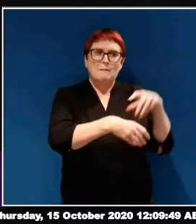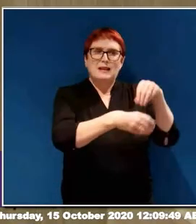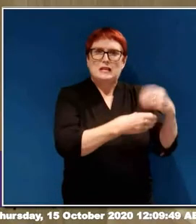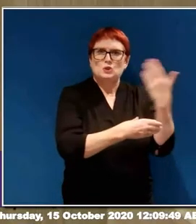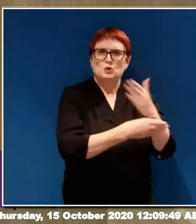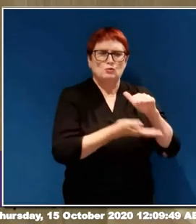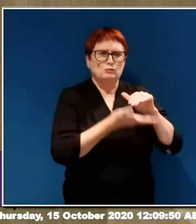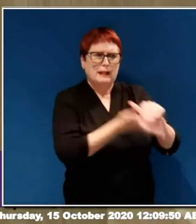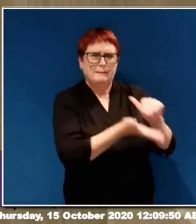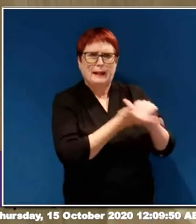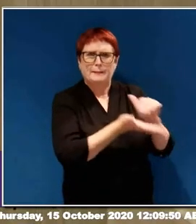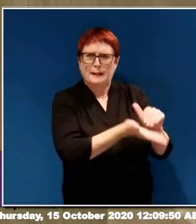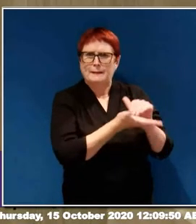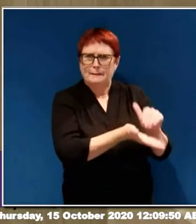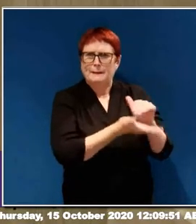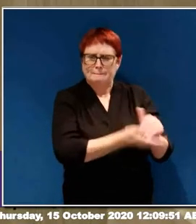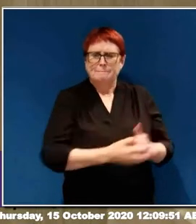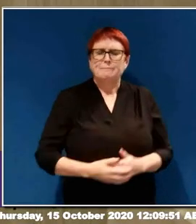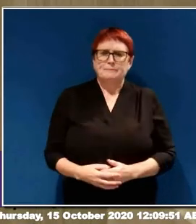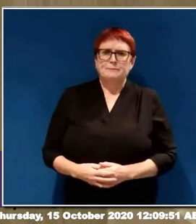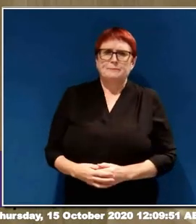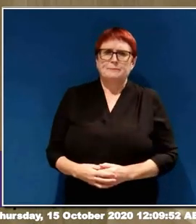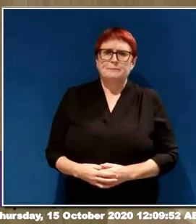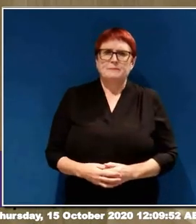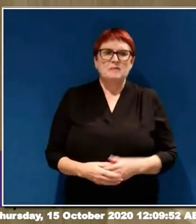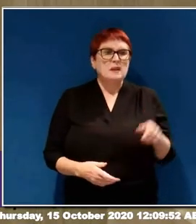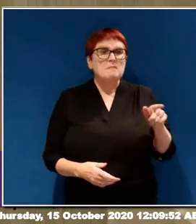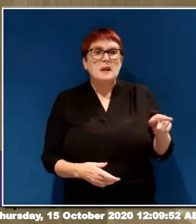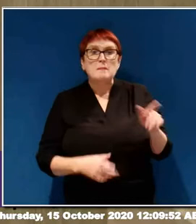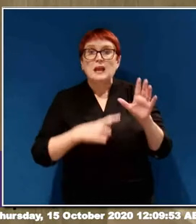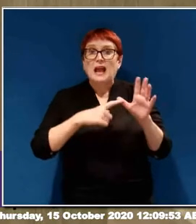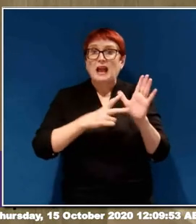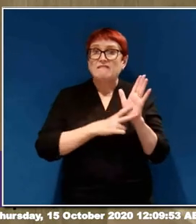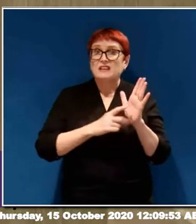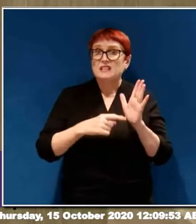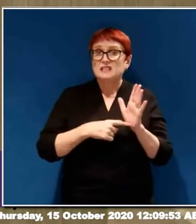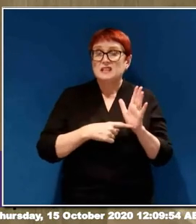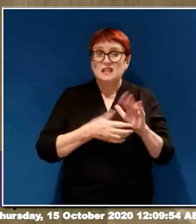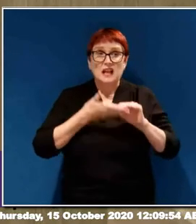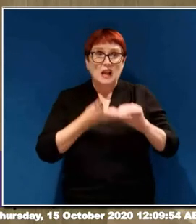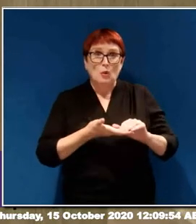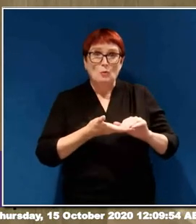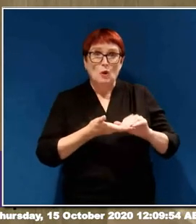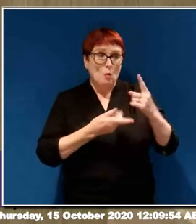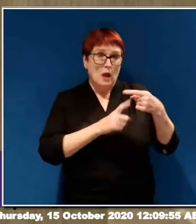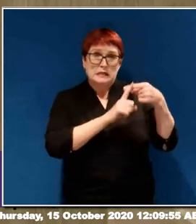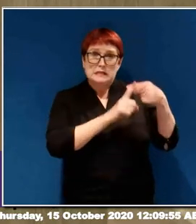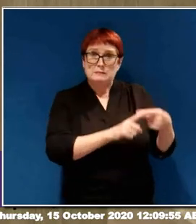They may become involved for a specific child for a specific purpose.